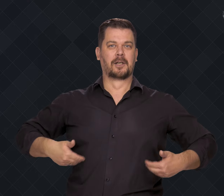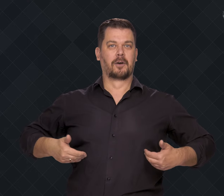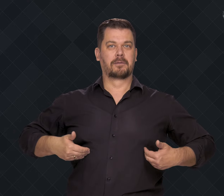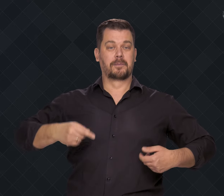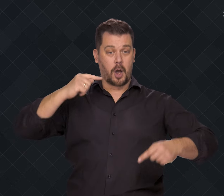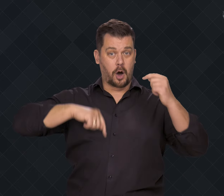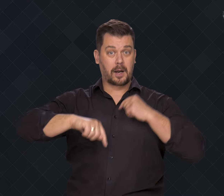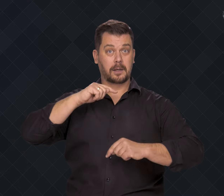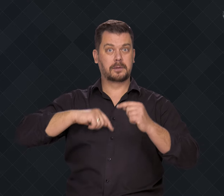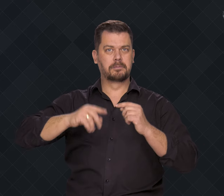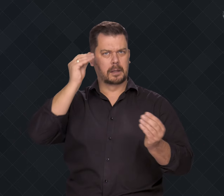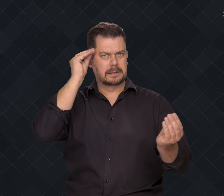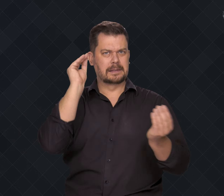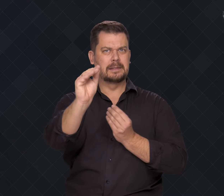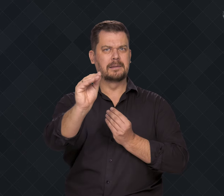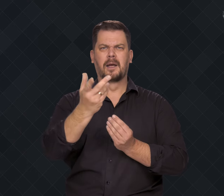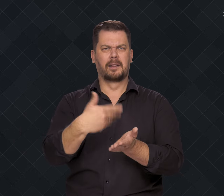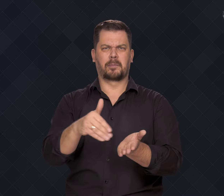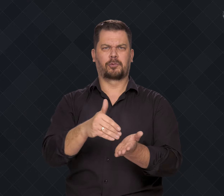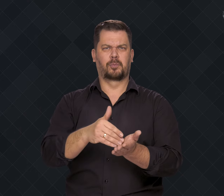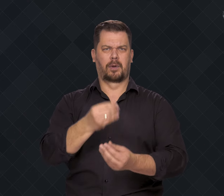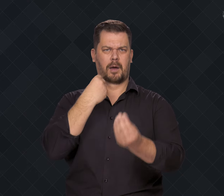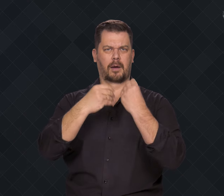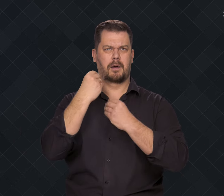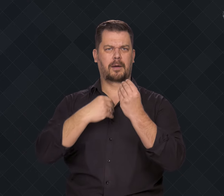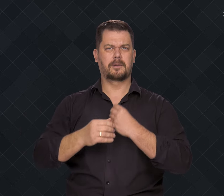your body simply let you know that it doesn't need to eat yet.